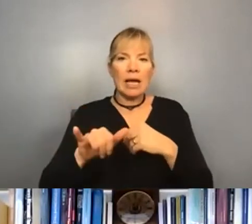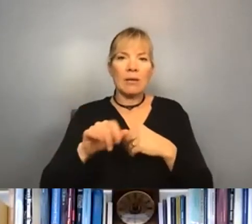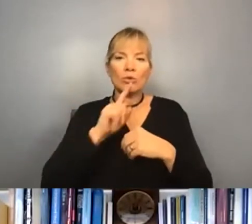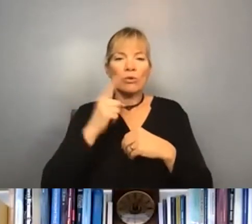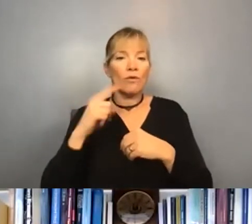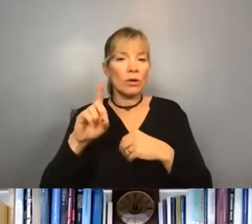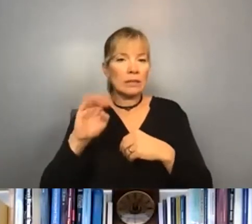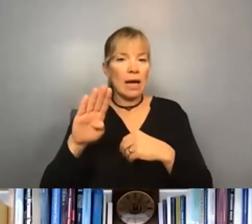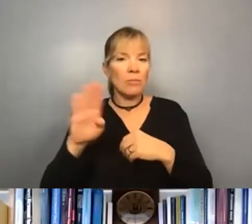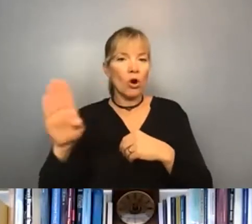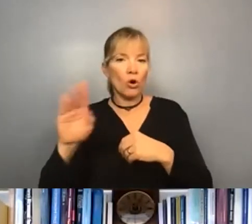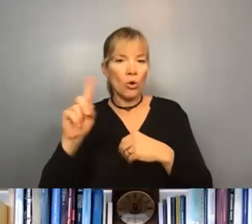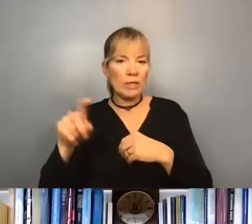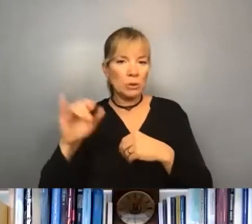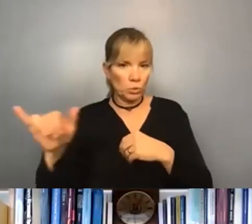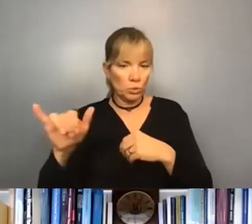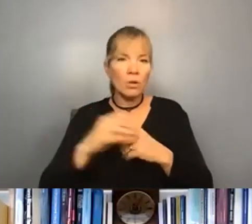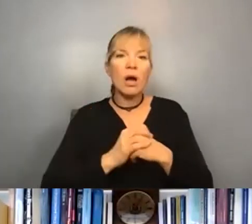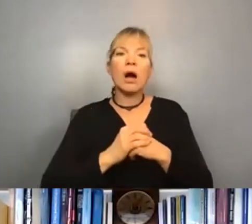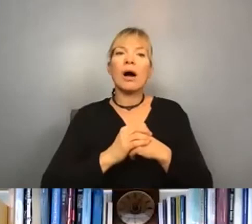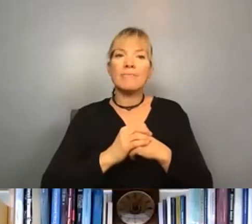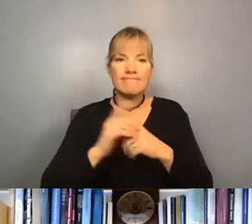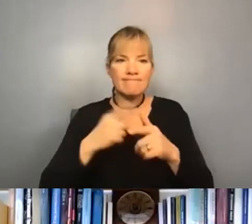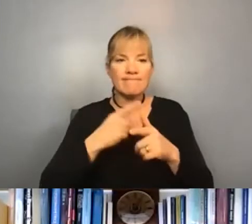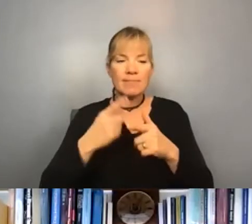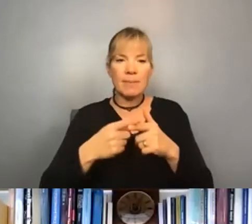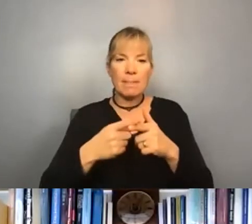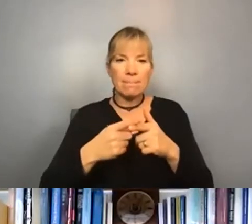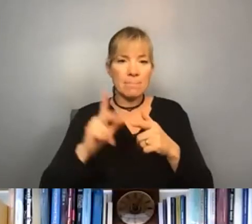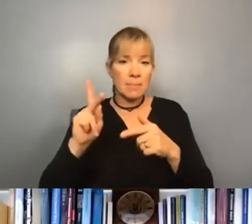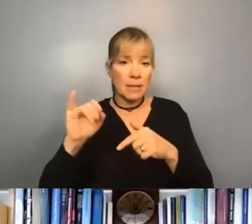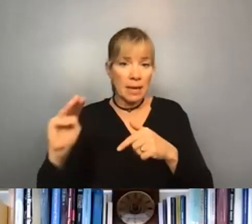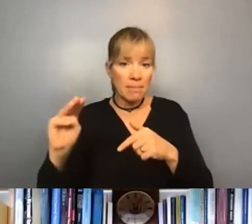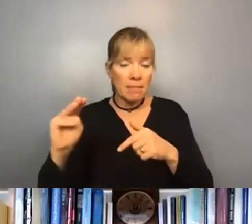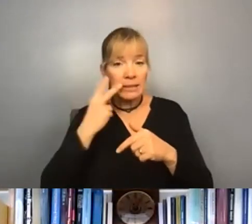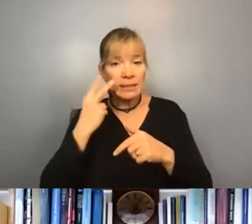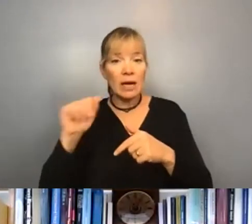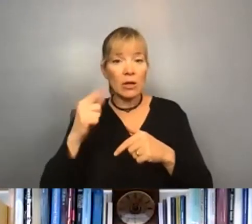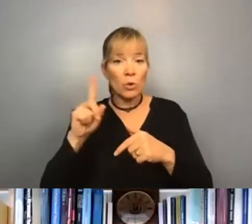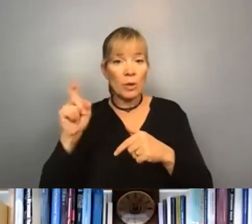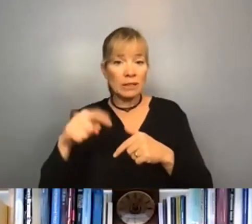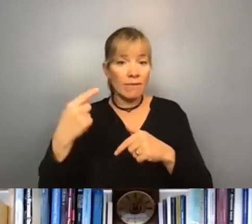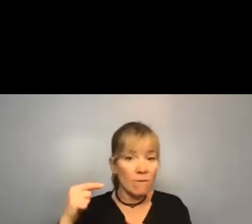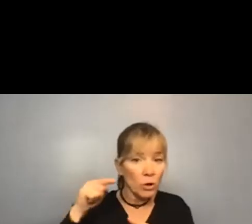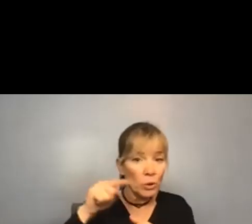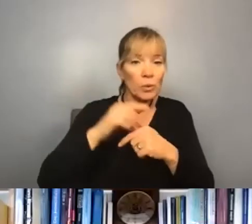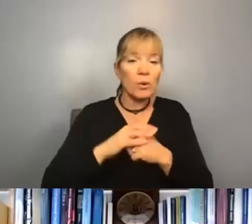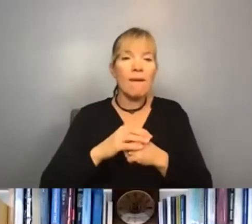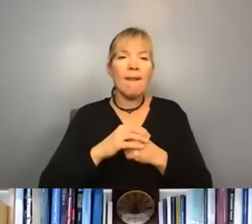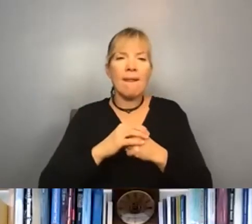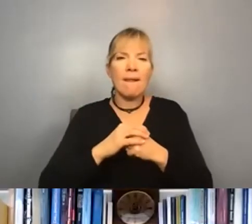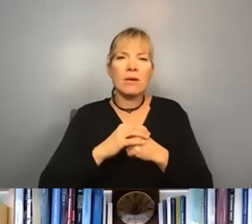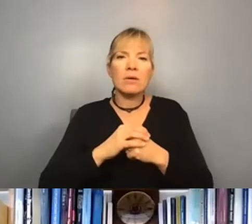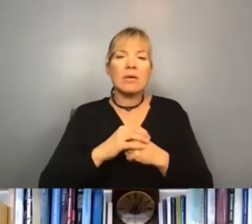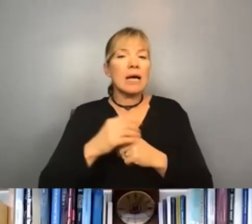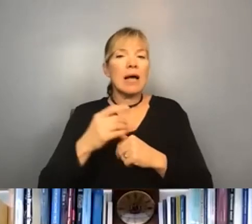And the same is true for Deb's questions, as well. And then Kim, I see another question for you. The question is you presented generally negative findings for satisfaction with telehealth. Is it possible that these results are driven by an abrupt shift to telehealth